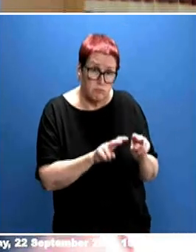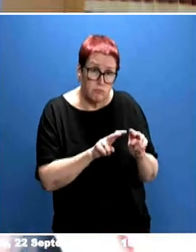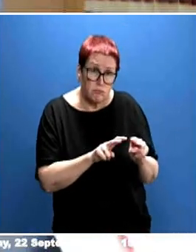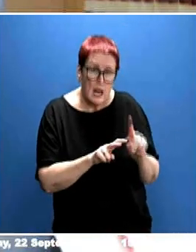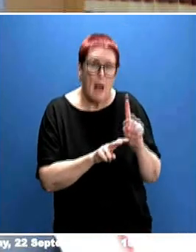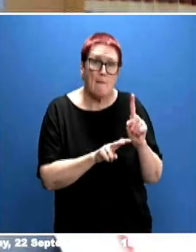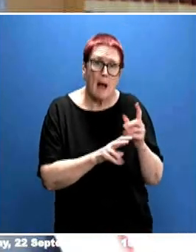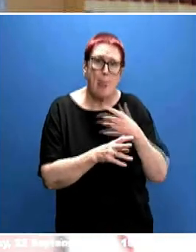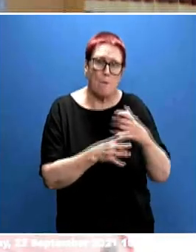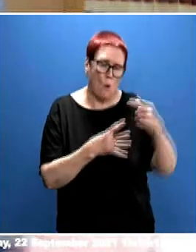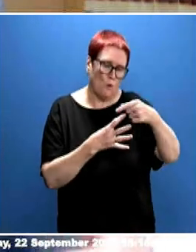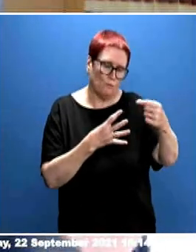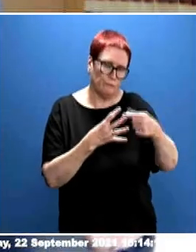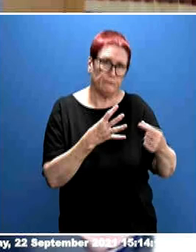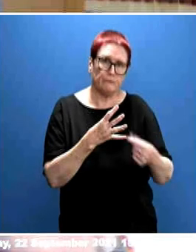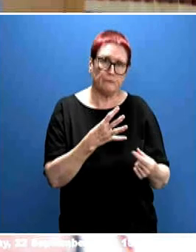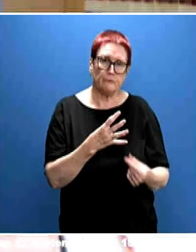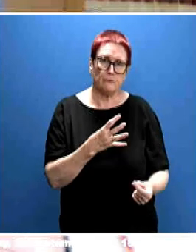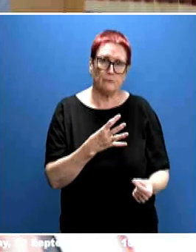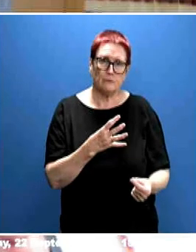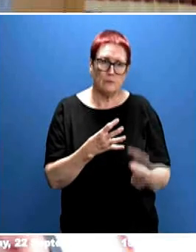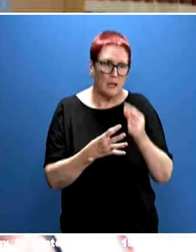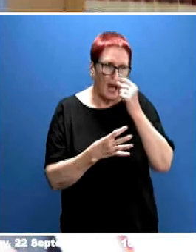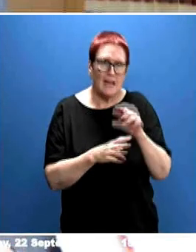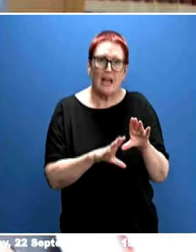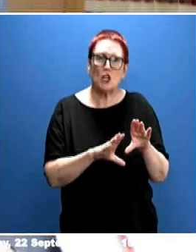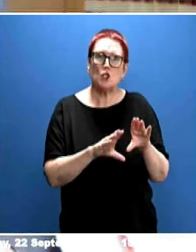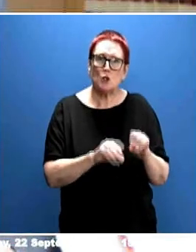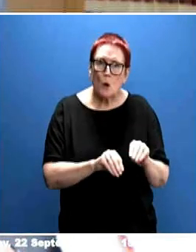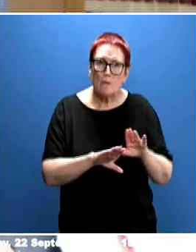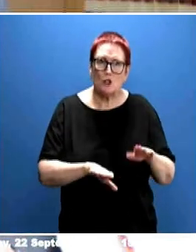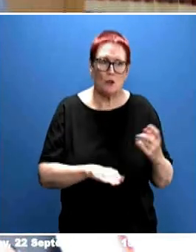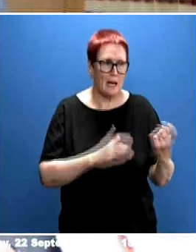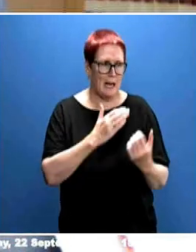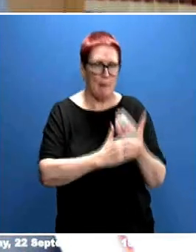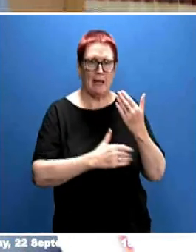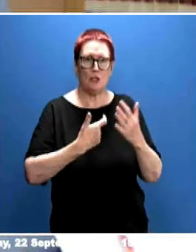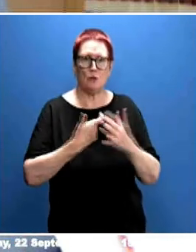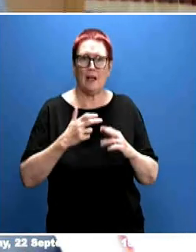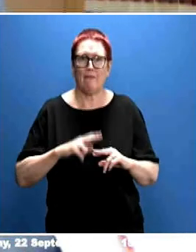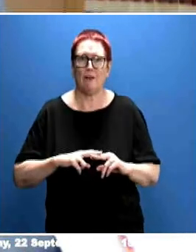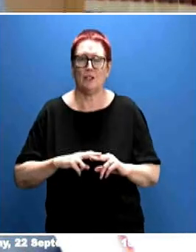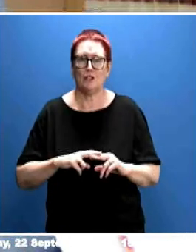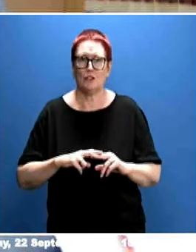options that may prevent children coming to Kath French and assist children leaving Kath French.